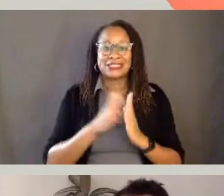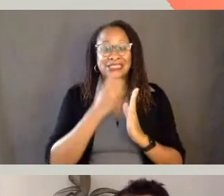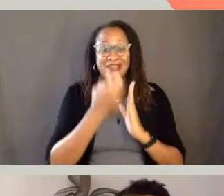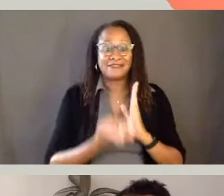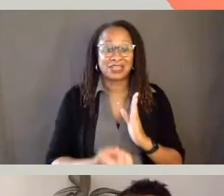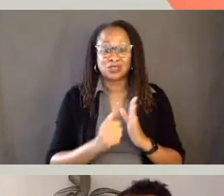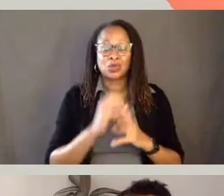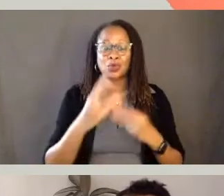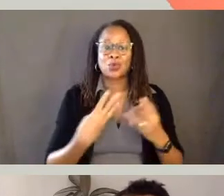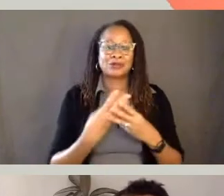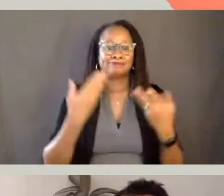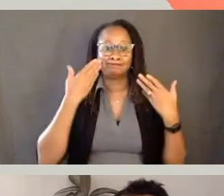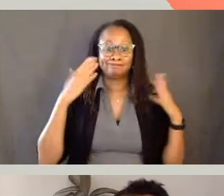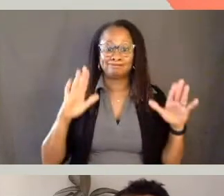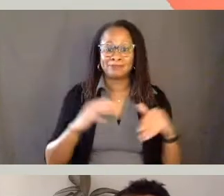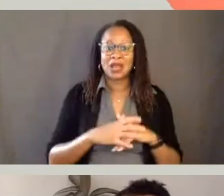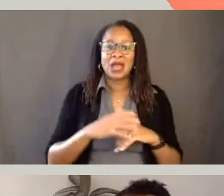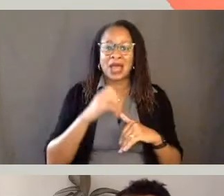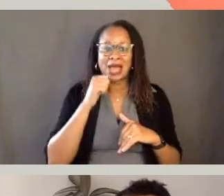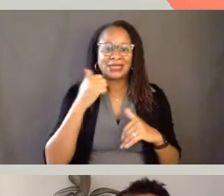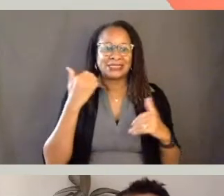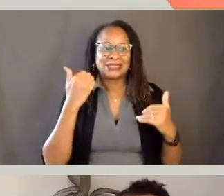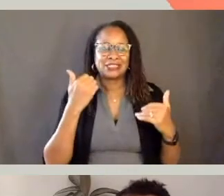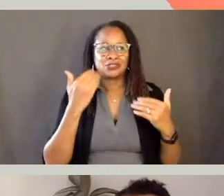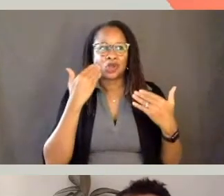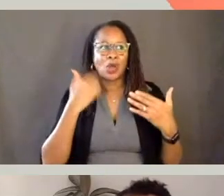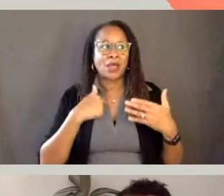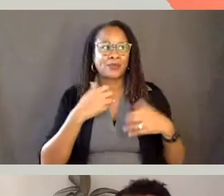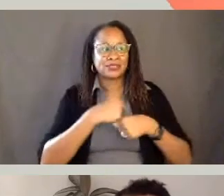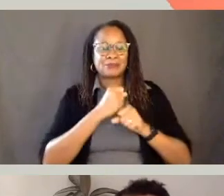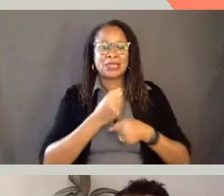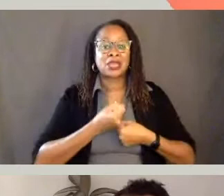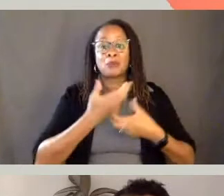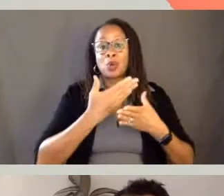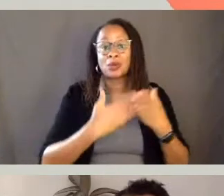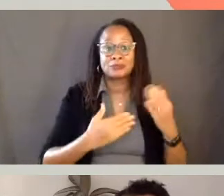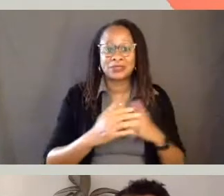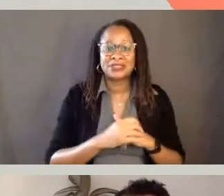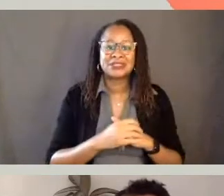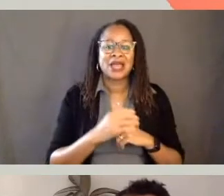Like, I didn't know that I was making a poetic piece. I didn't know that I was making an observational piece.